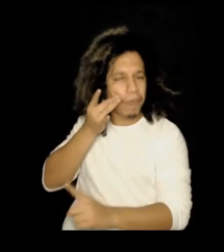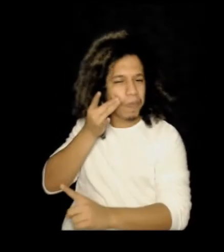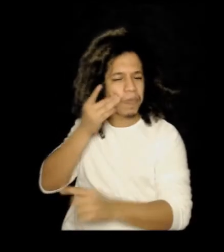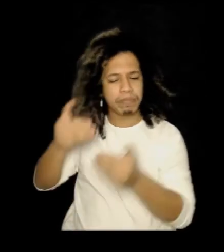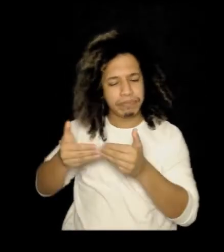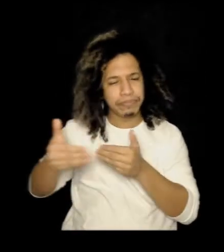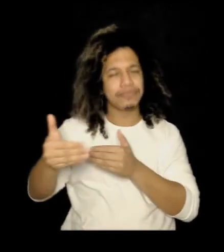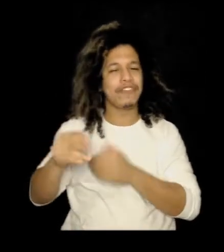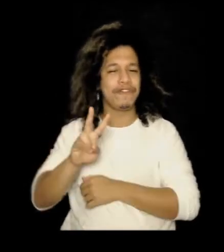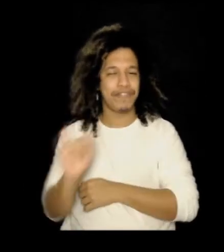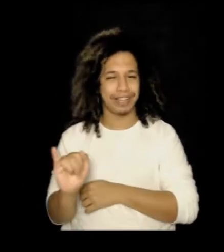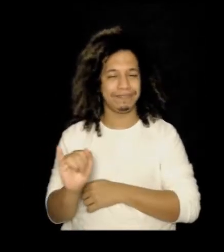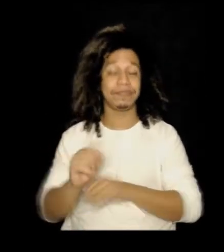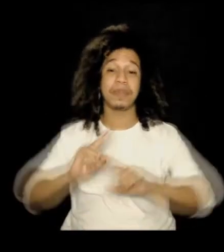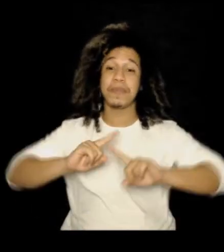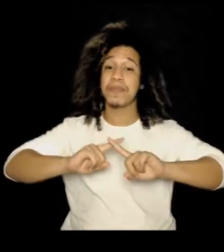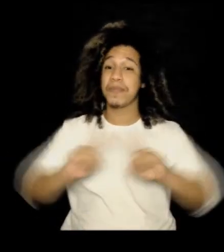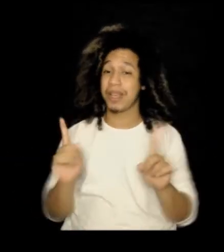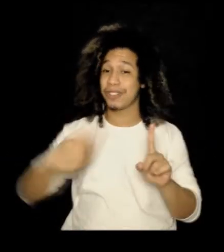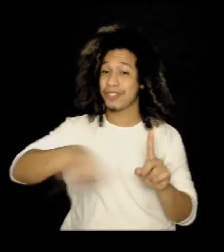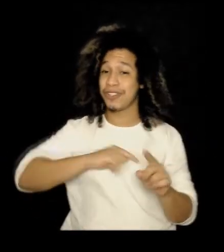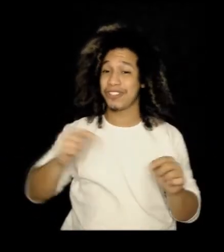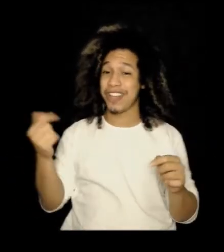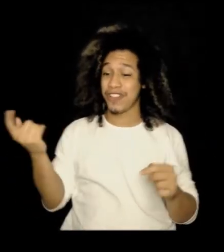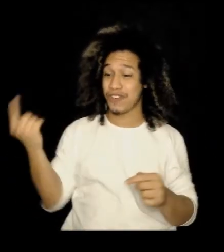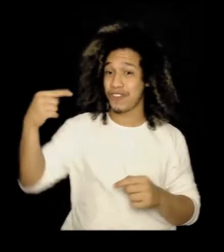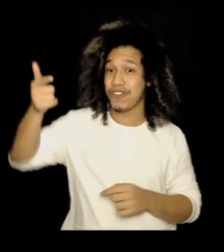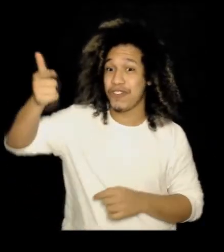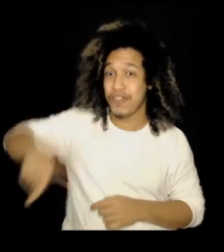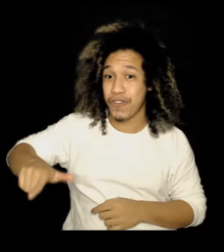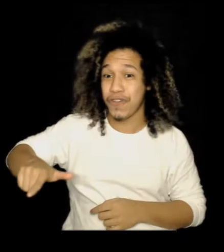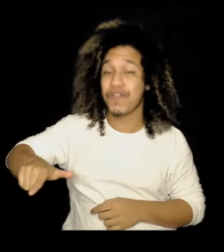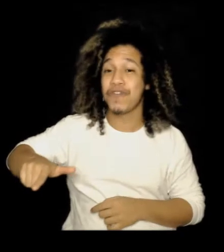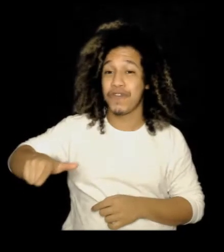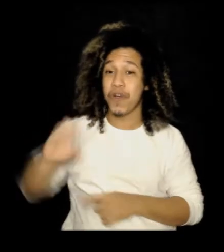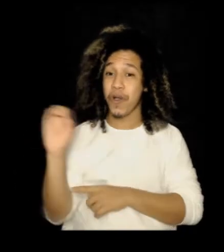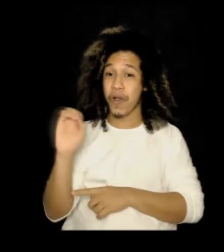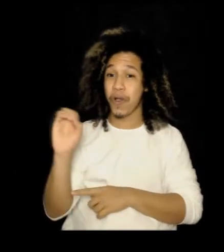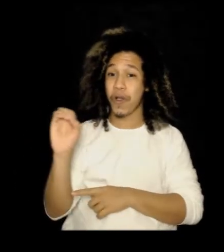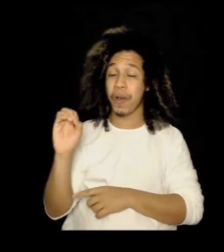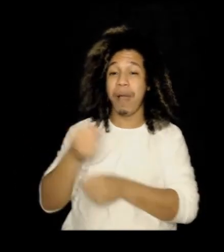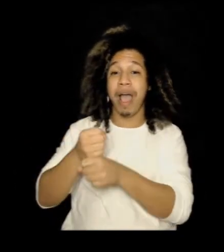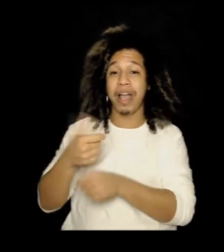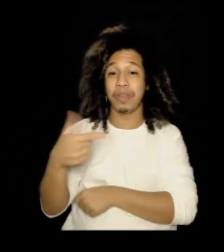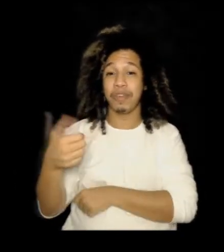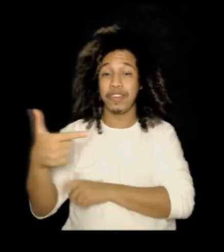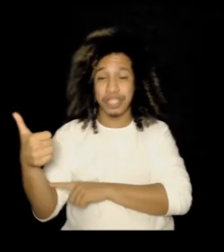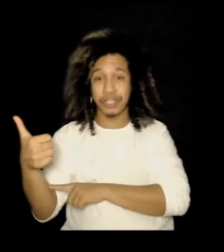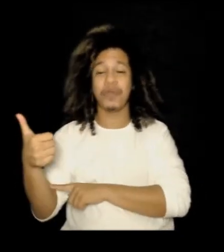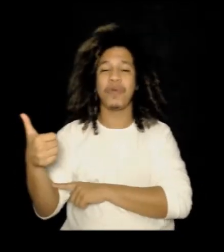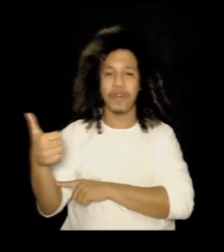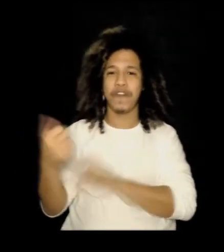opportunity of getting together and catch up in person very soon. So here we are again, October